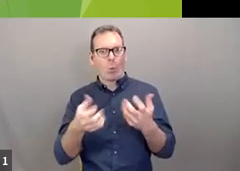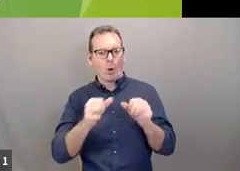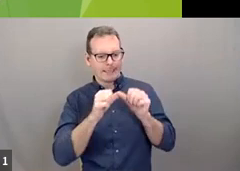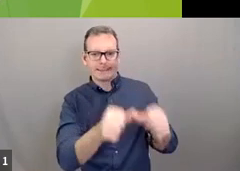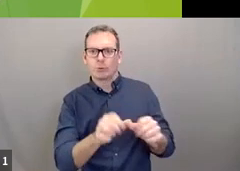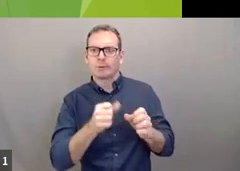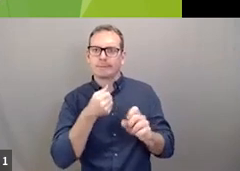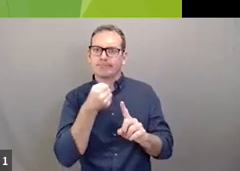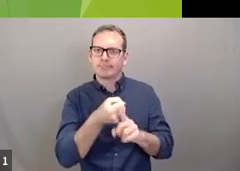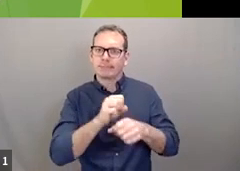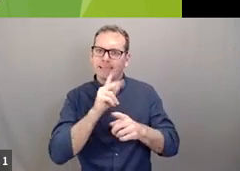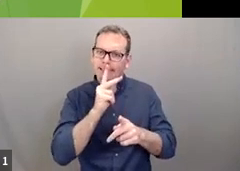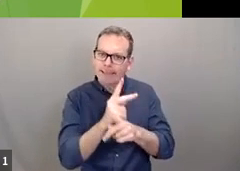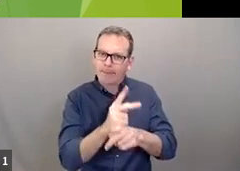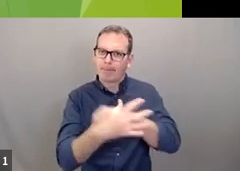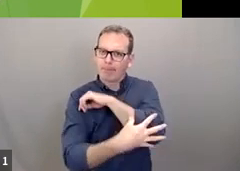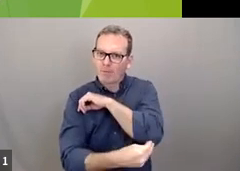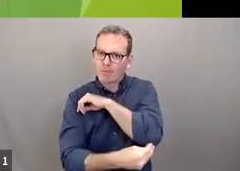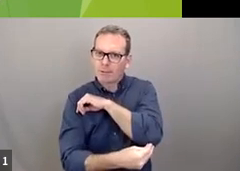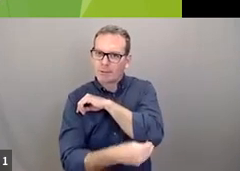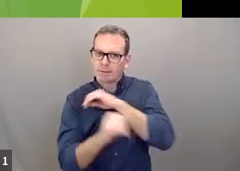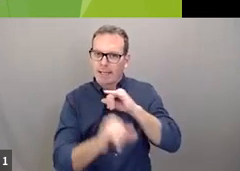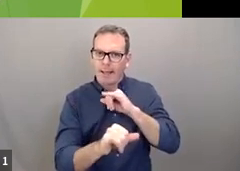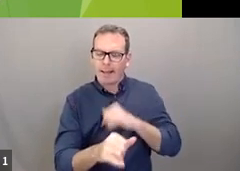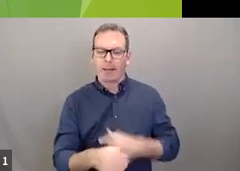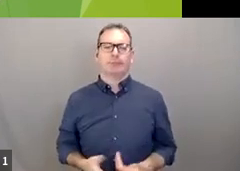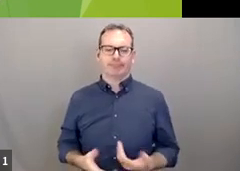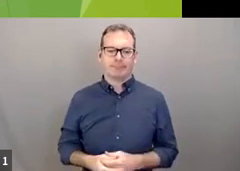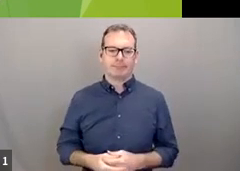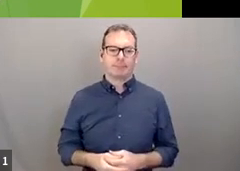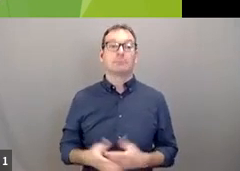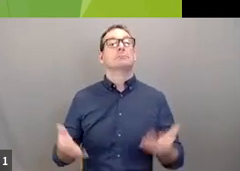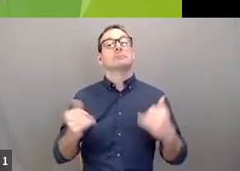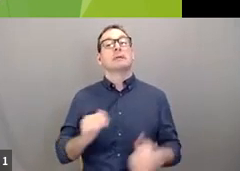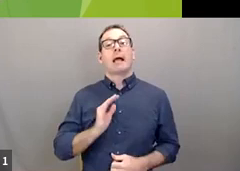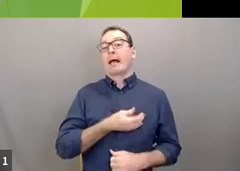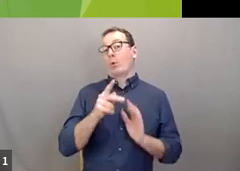in response to that Open Policy offered the follow recommendations first of all